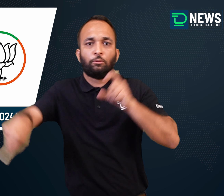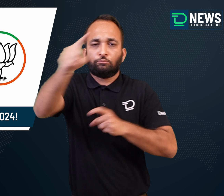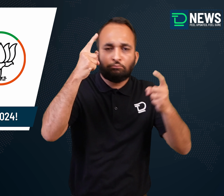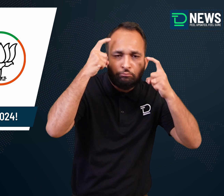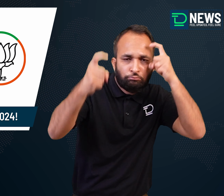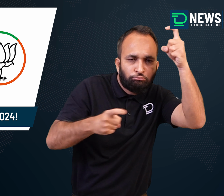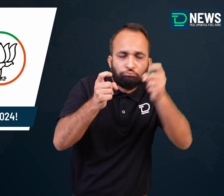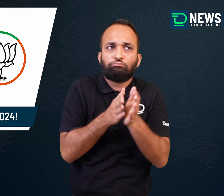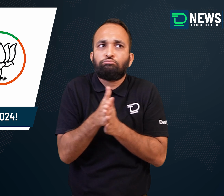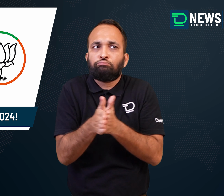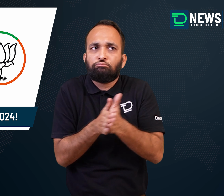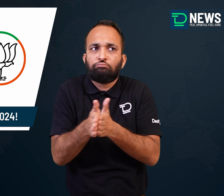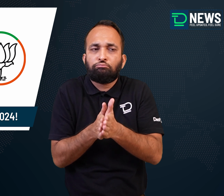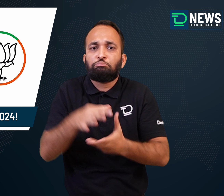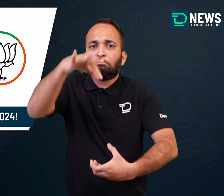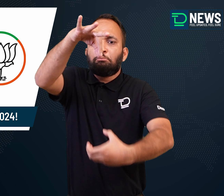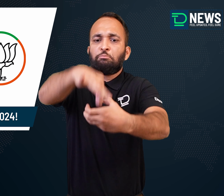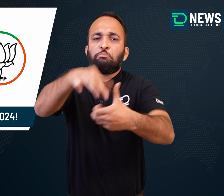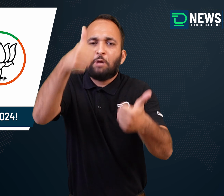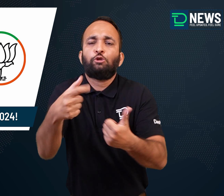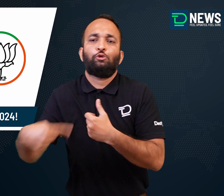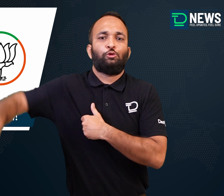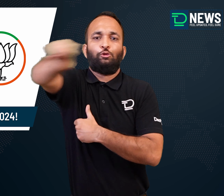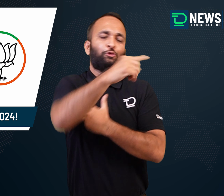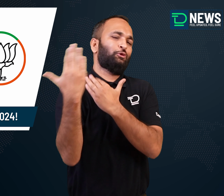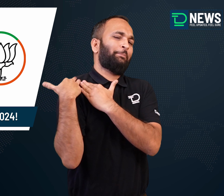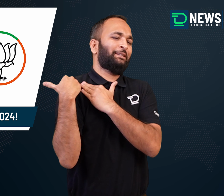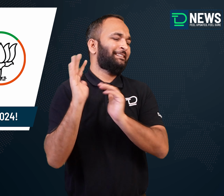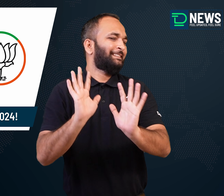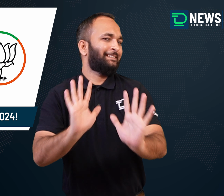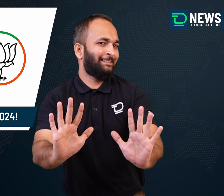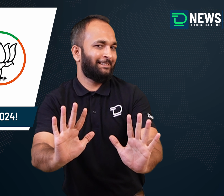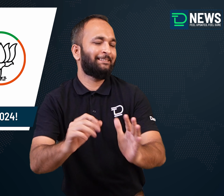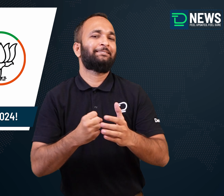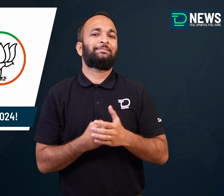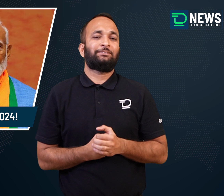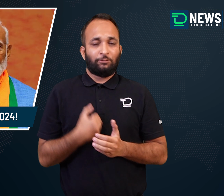Think before you vote.